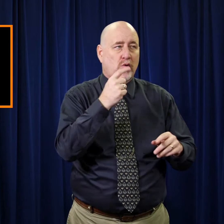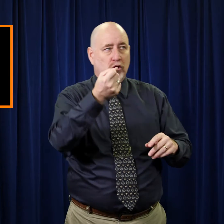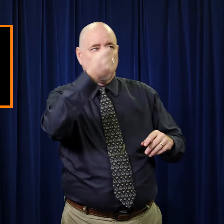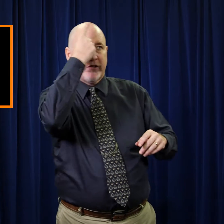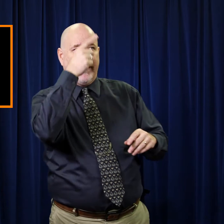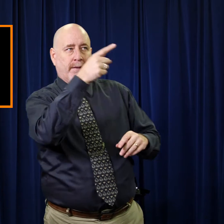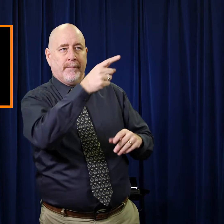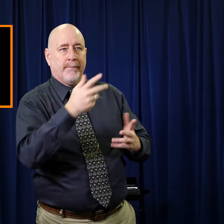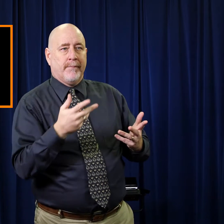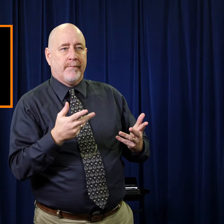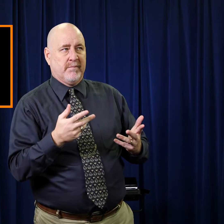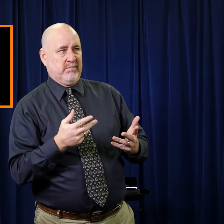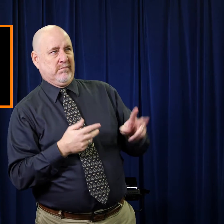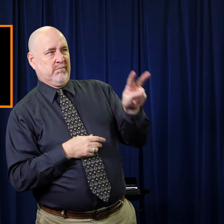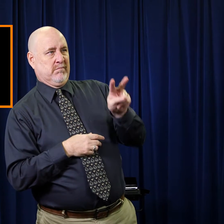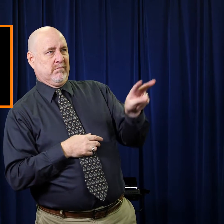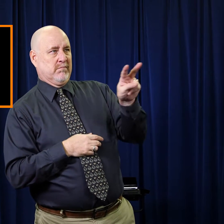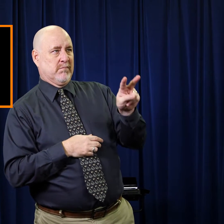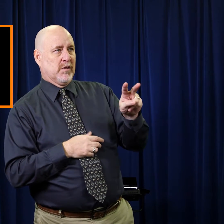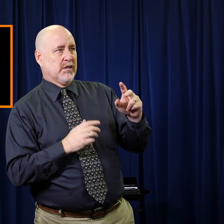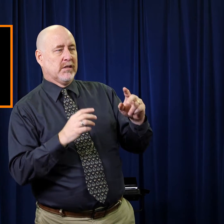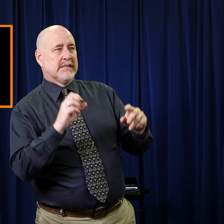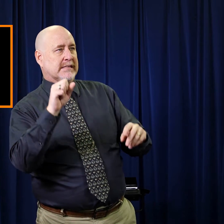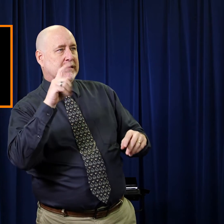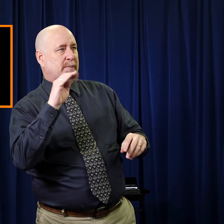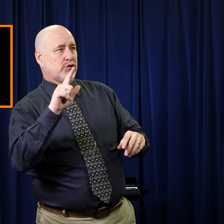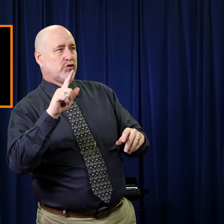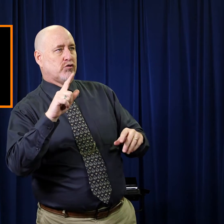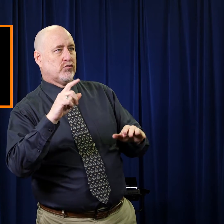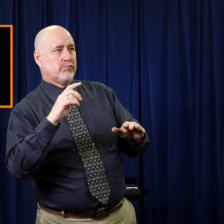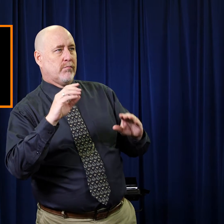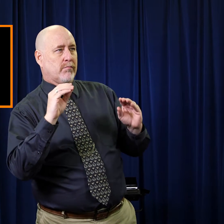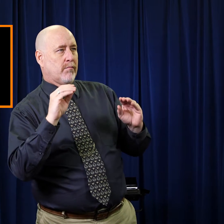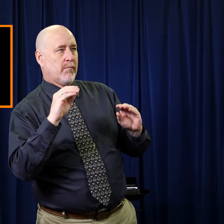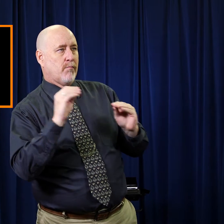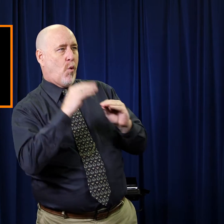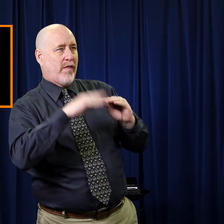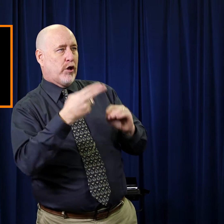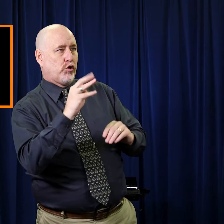misunderstood to be some sort of superhuman people, but that's not